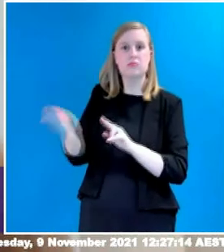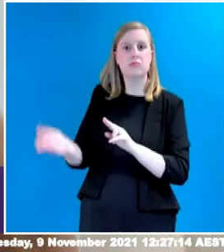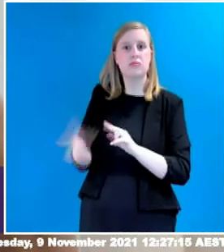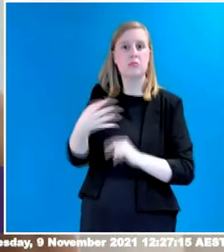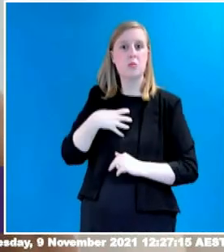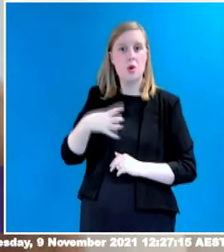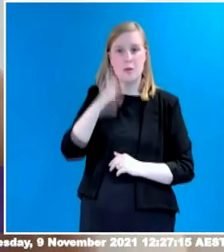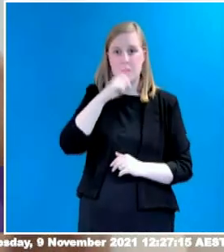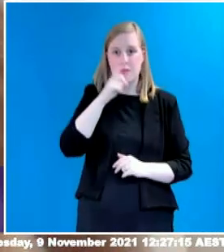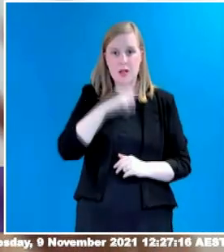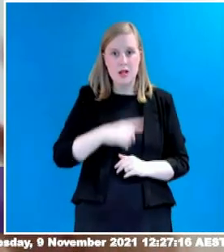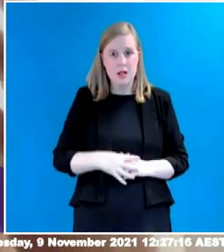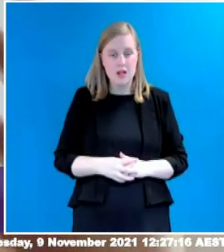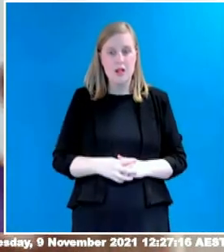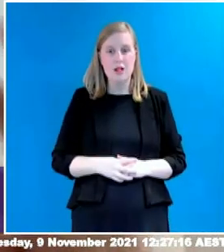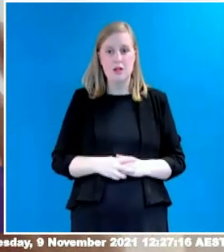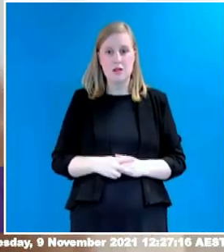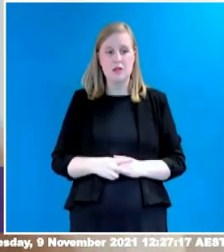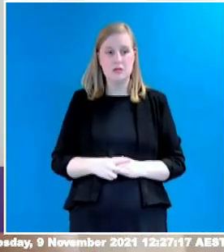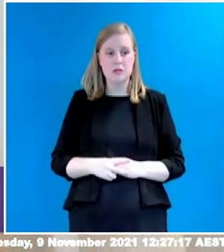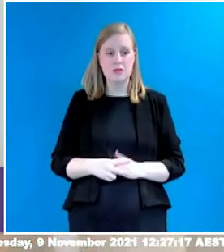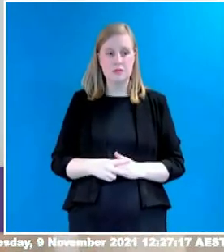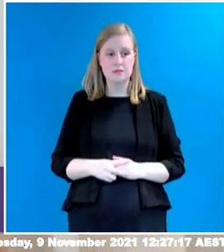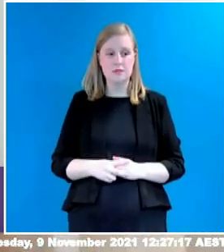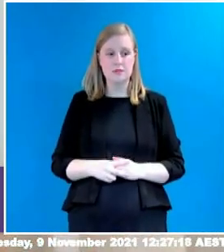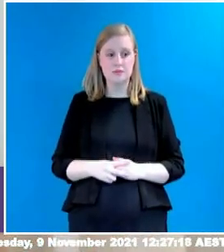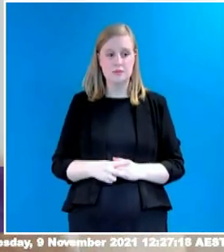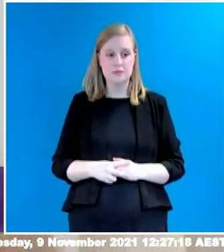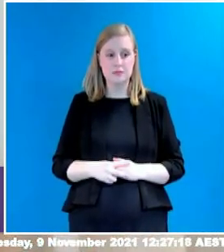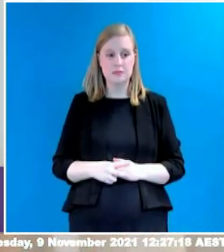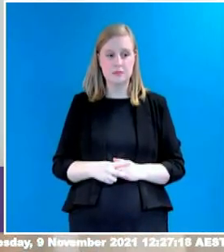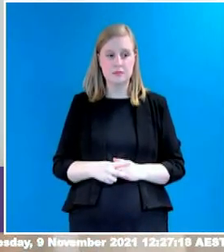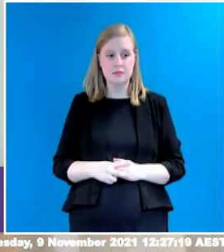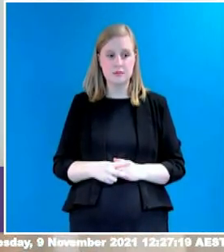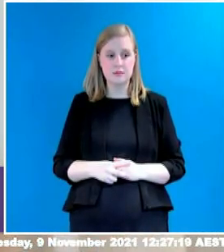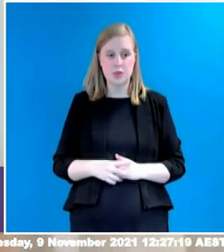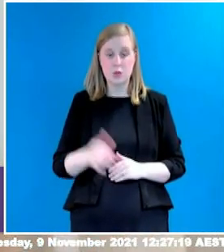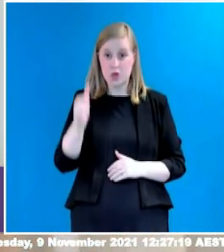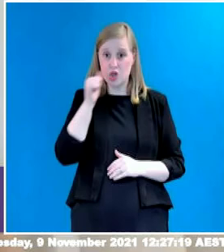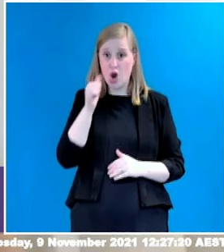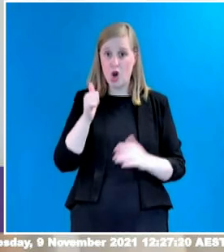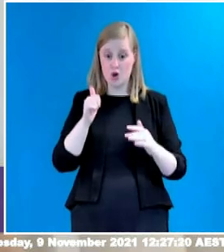but we aren't understanding what the barriers to those networks are, other